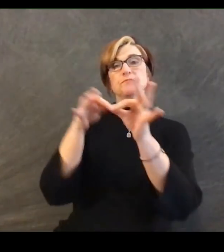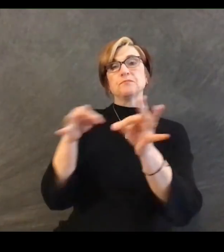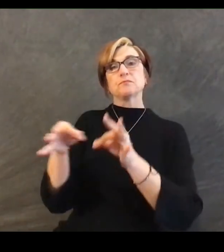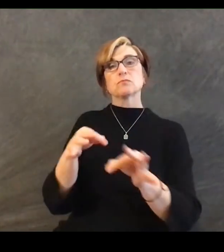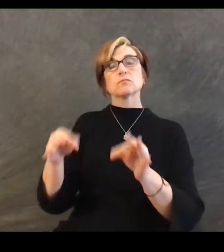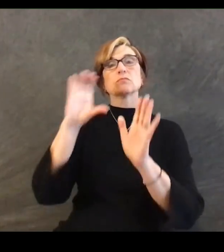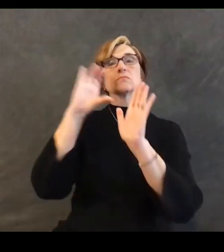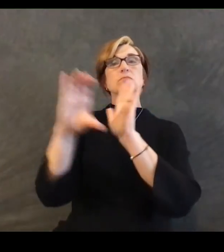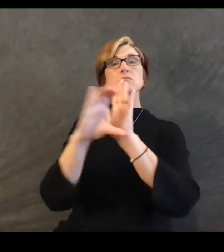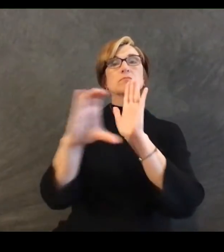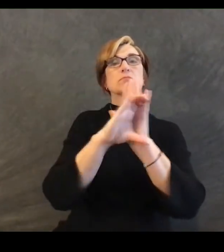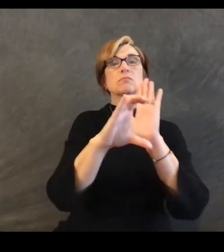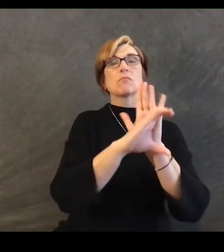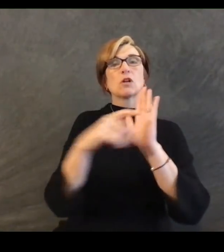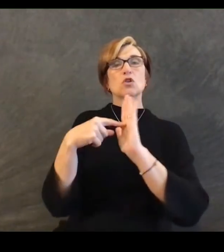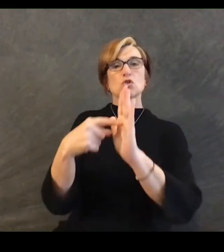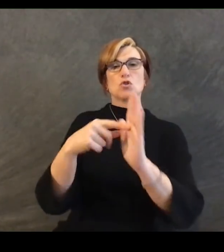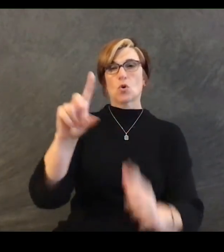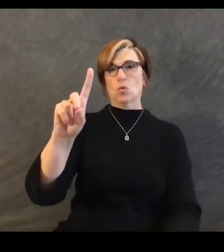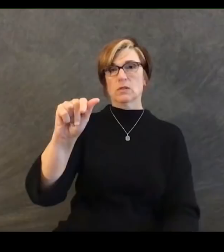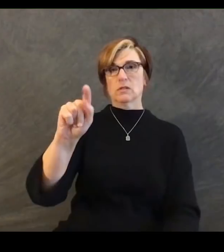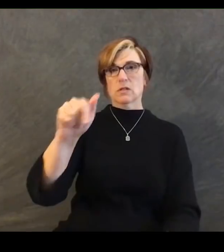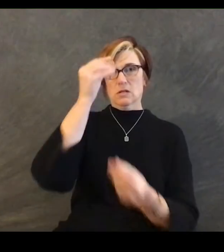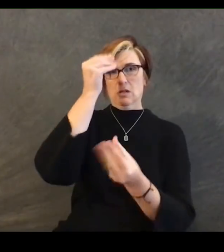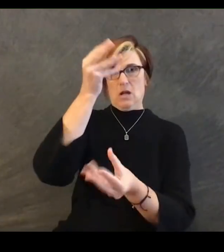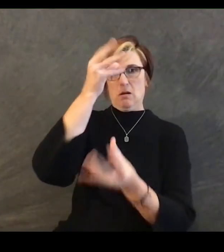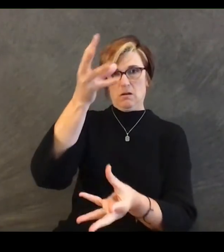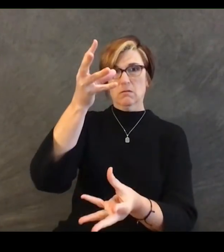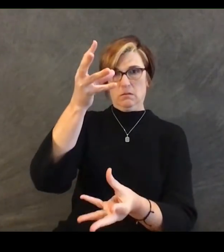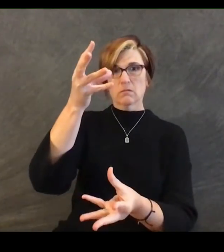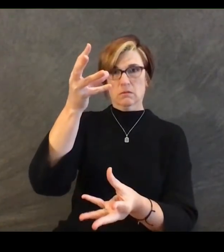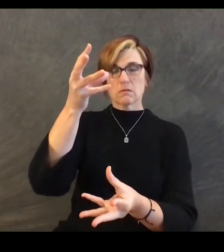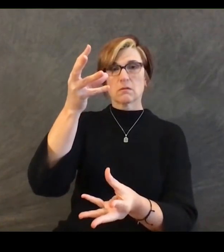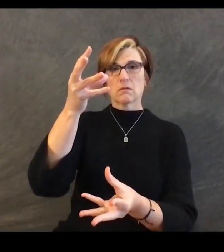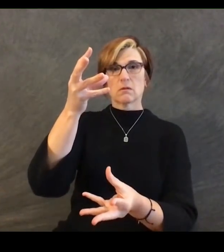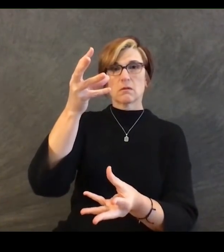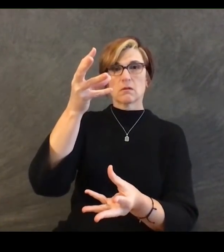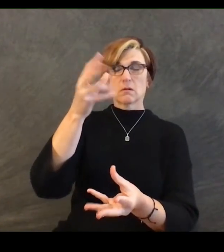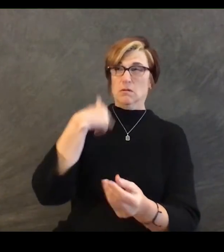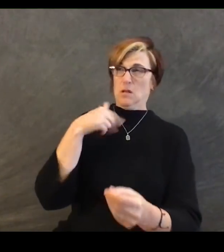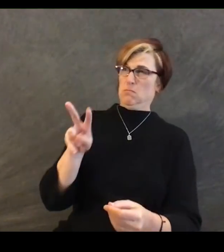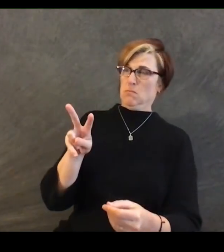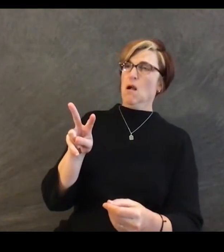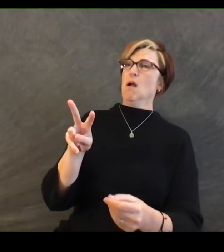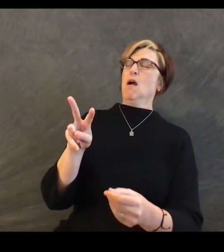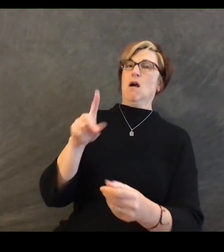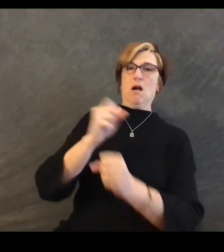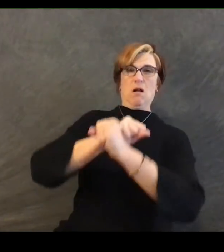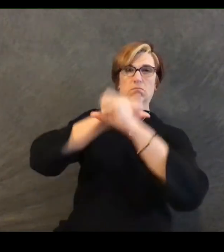has been I think brilliantly put together and right after that I'm gonna